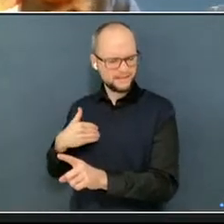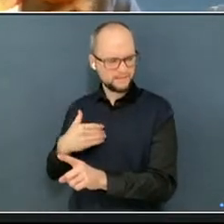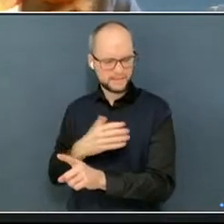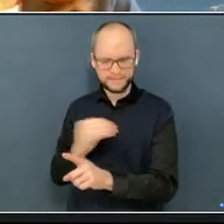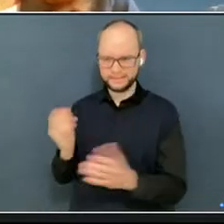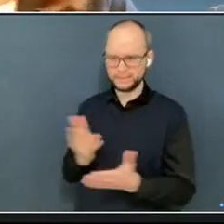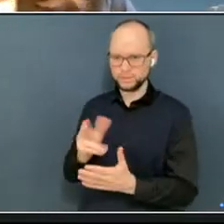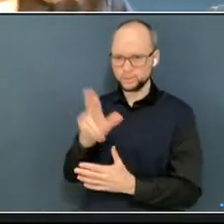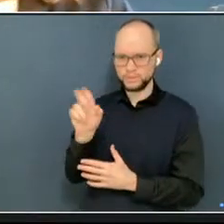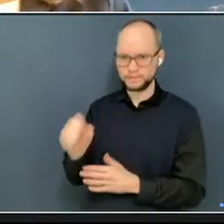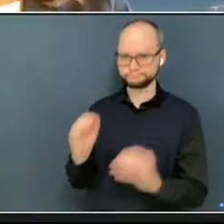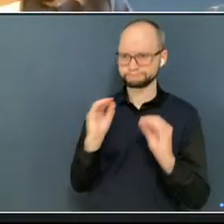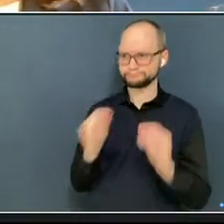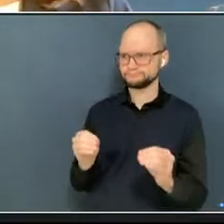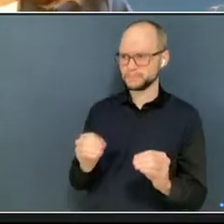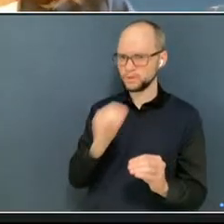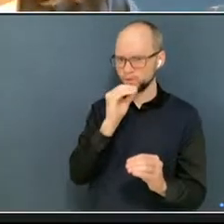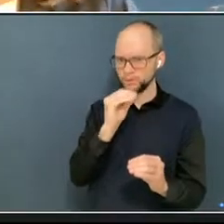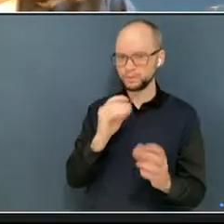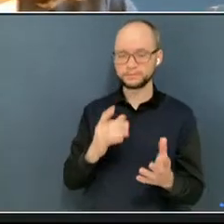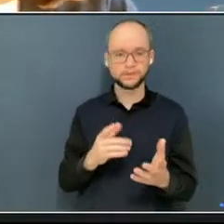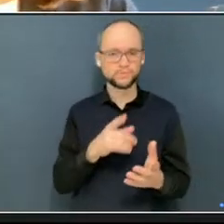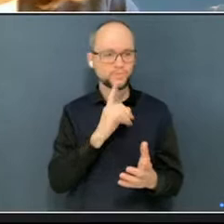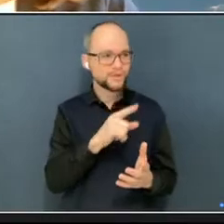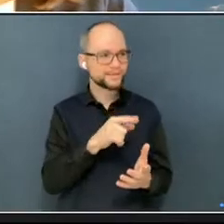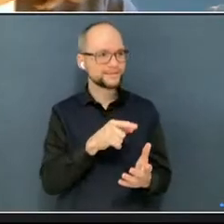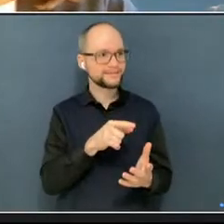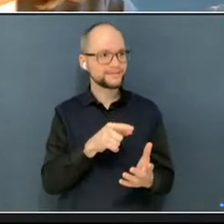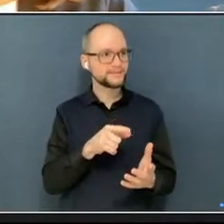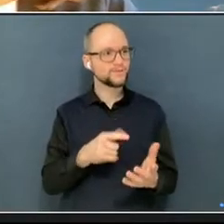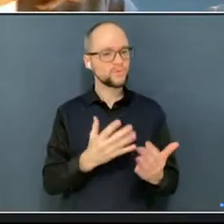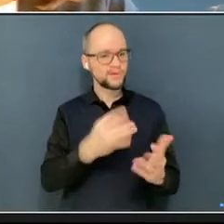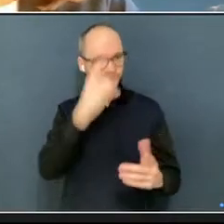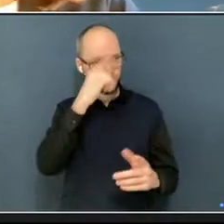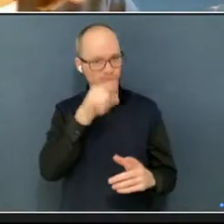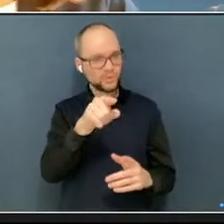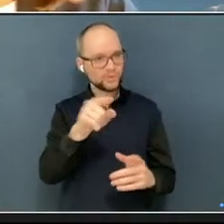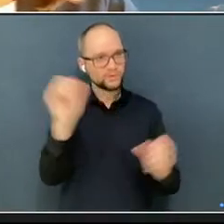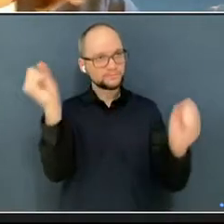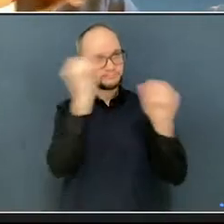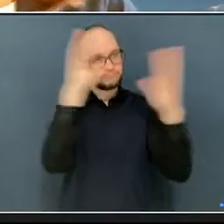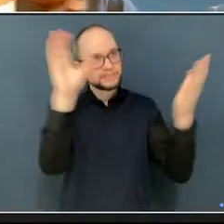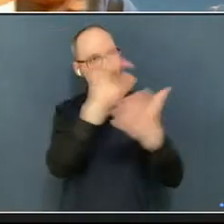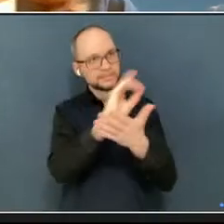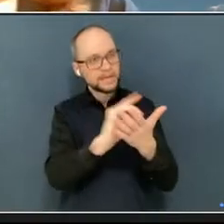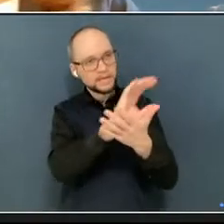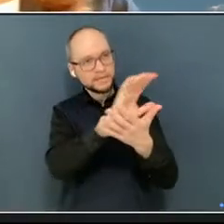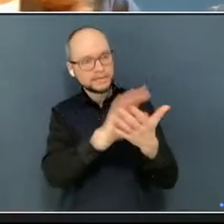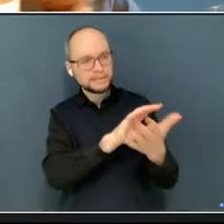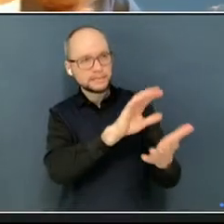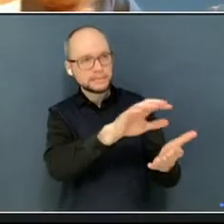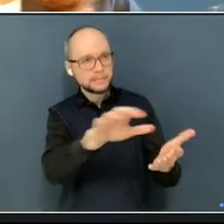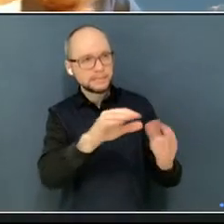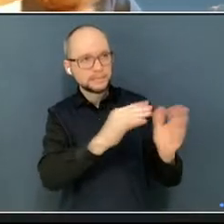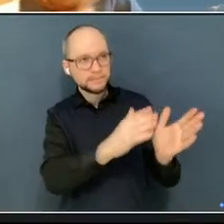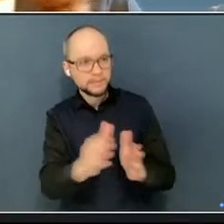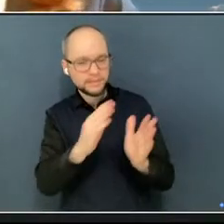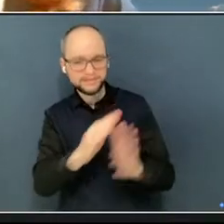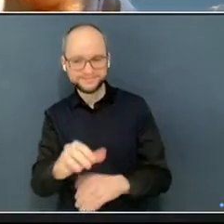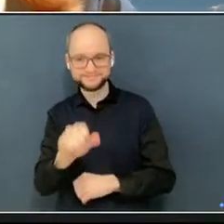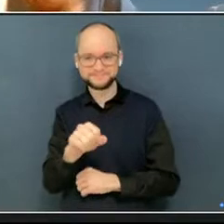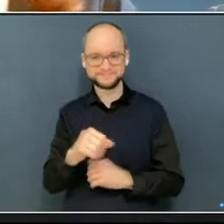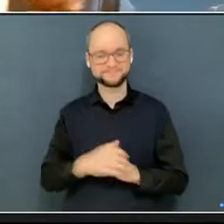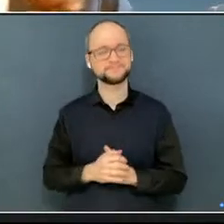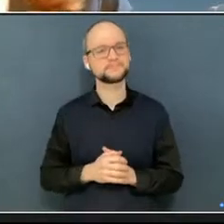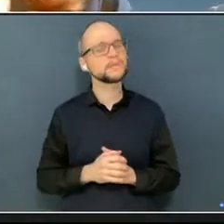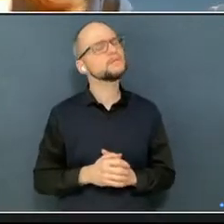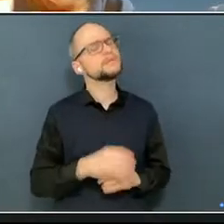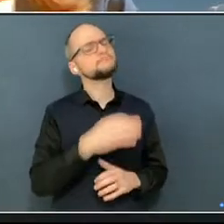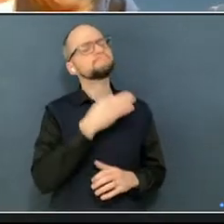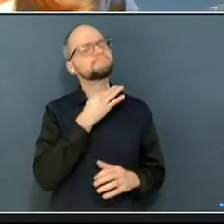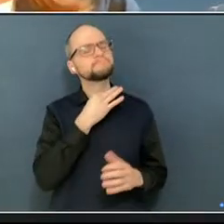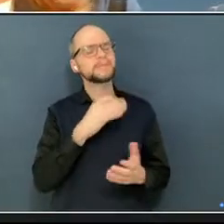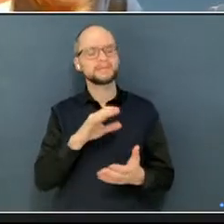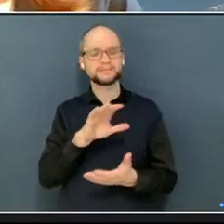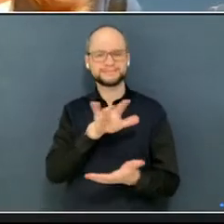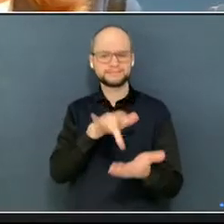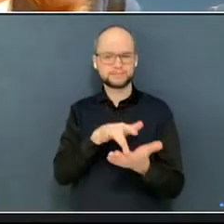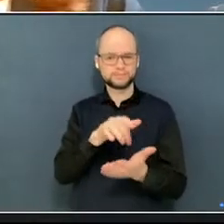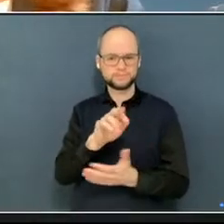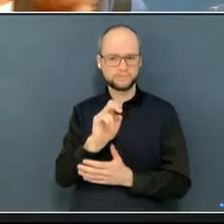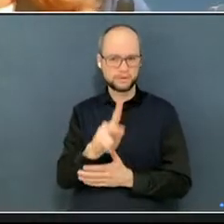States. Waiting for you to design them. Designing Central Park, were there any inspirations,